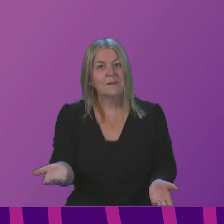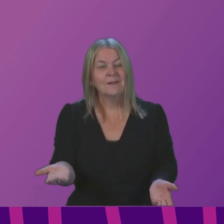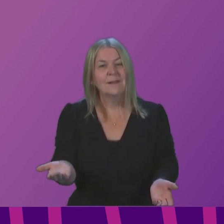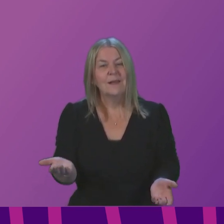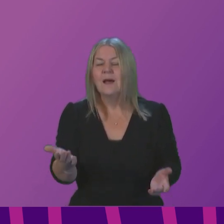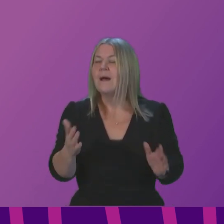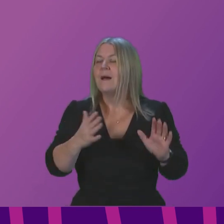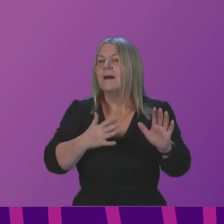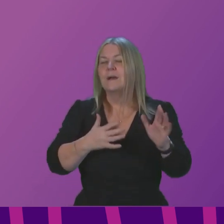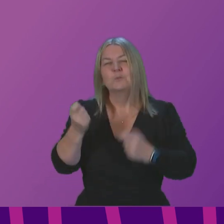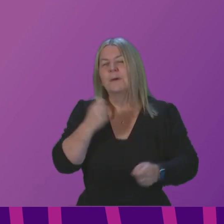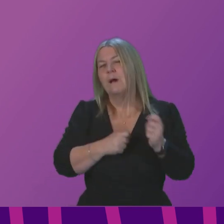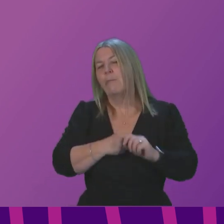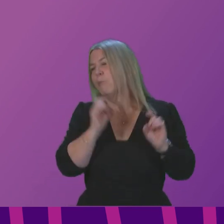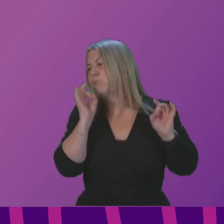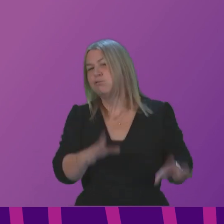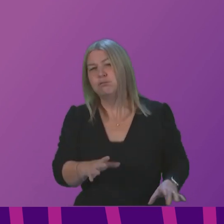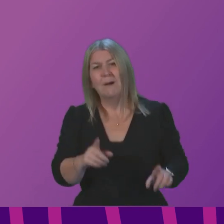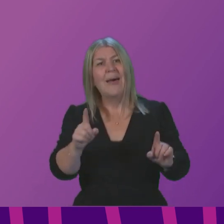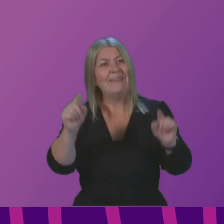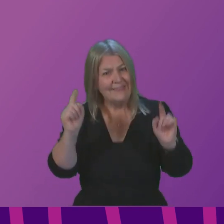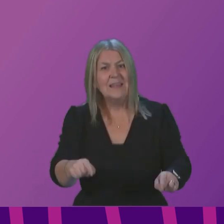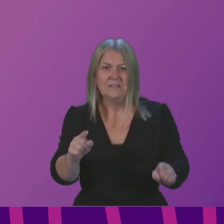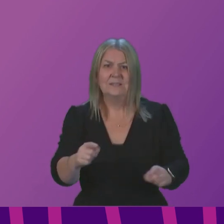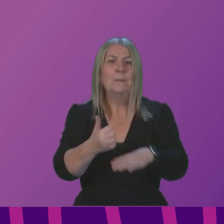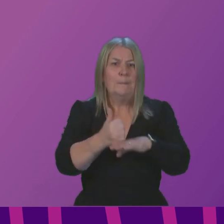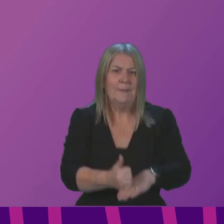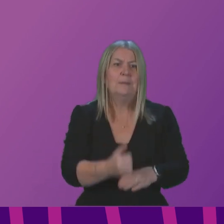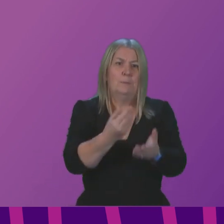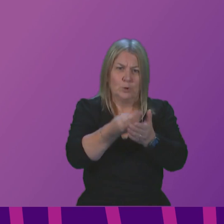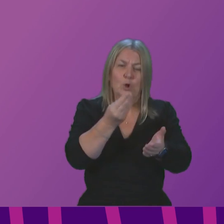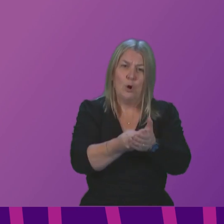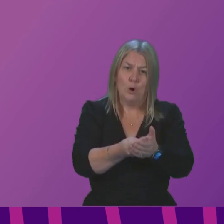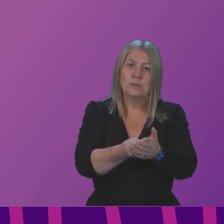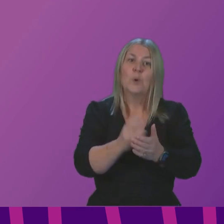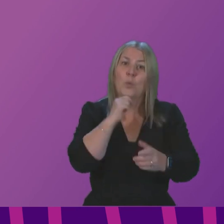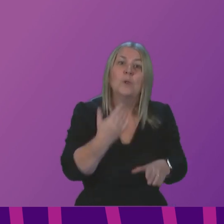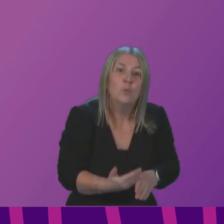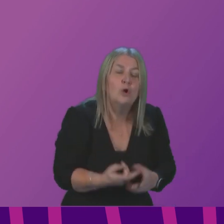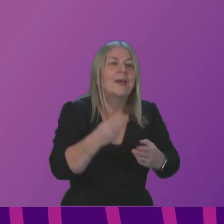in any way complacent about the matter. Minimum unit pricing will have the desired effect only if it is set at an effective level.